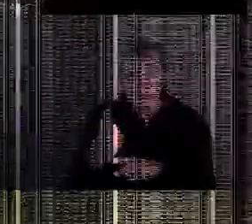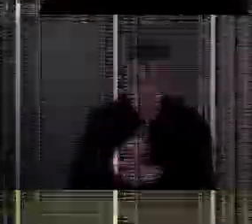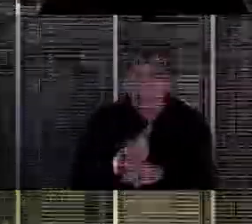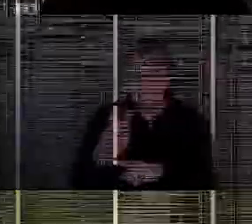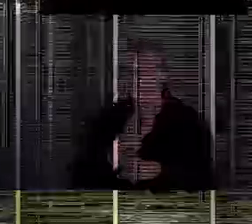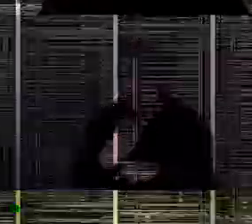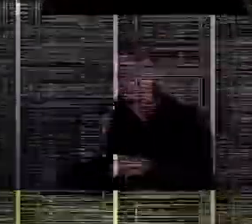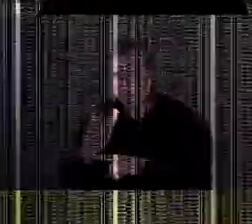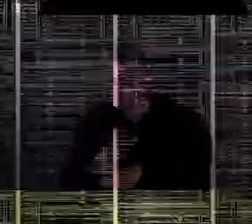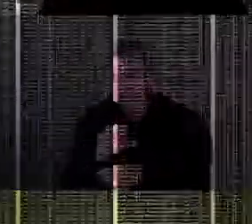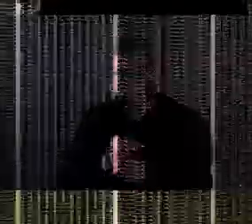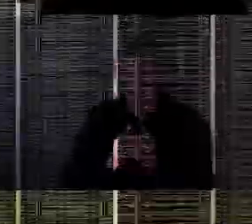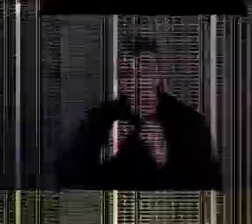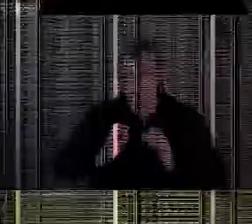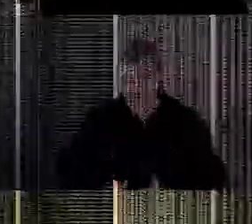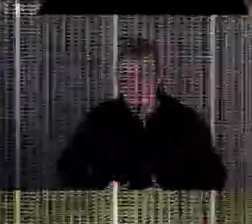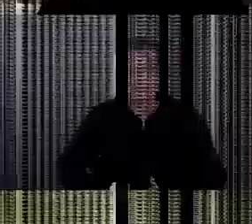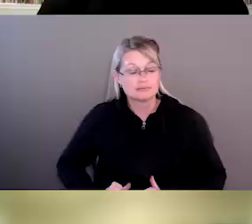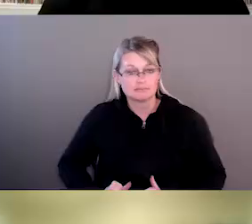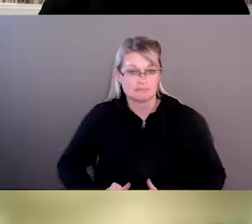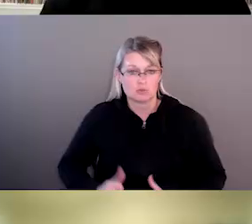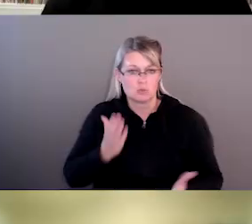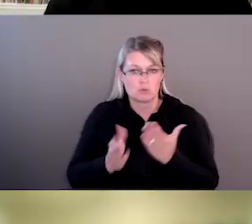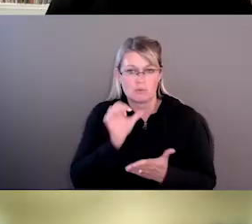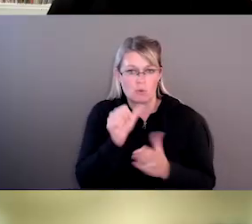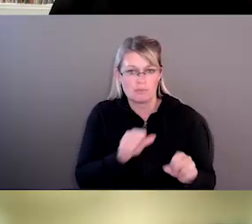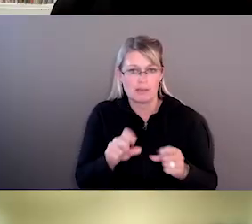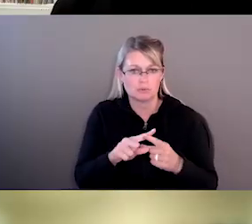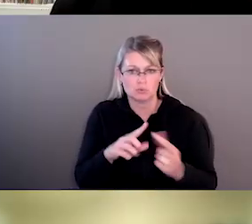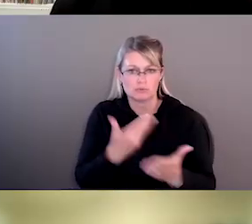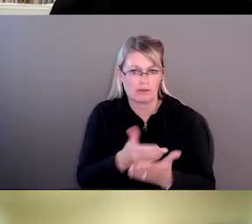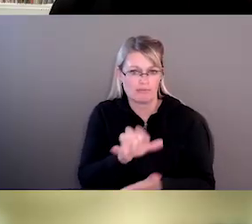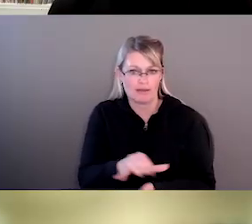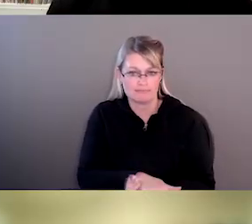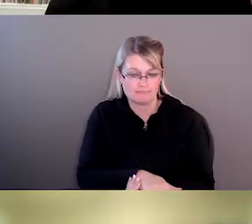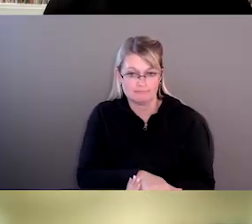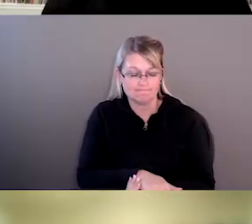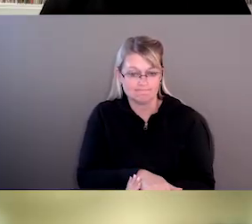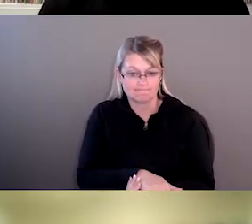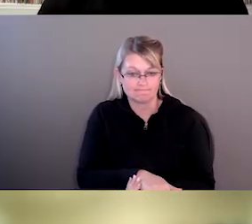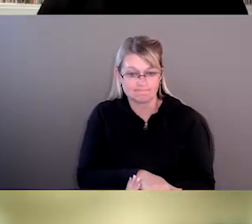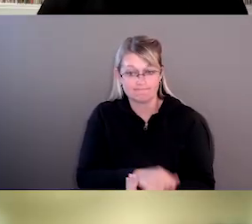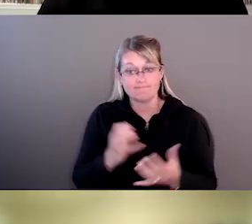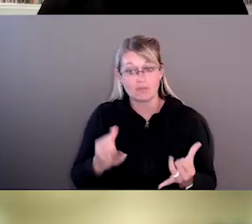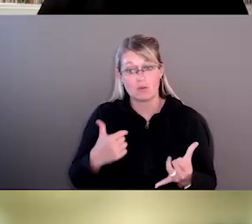work with the clients, you are not likely to be able to get they are. I've been working with some